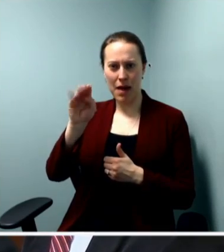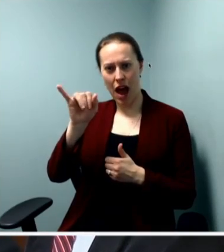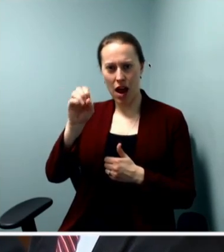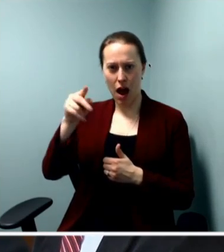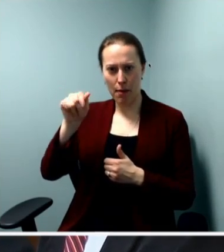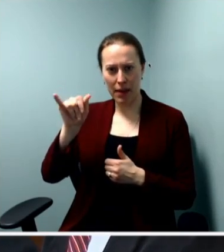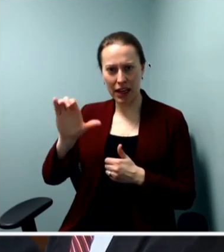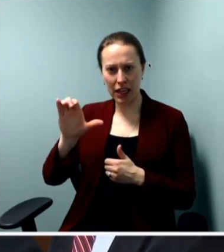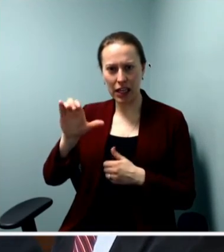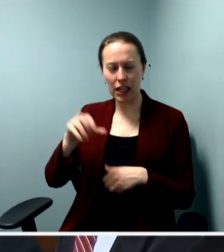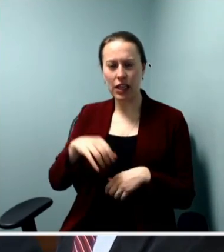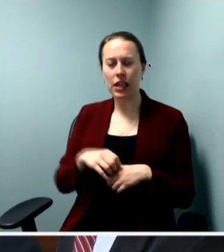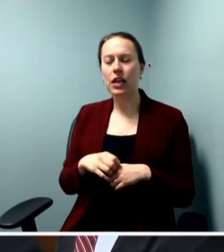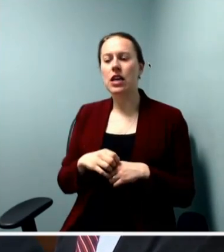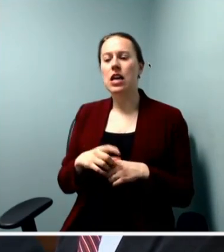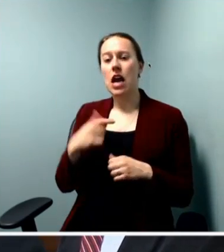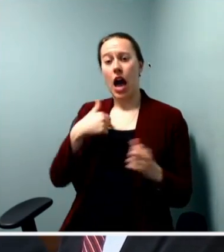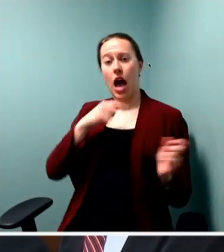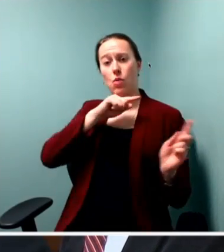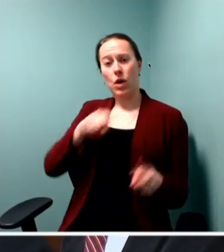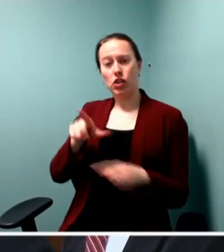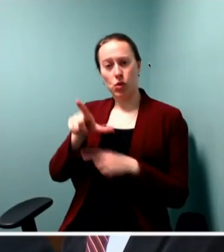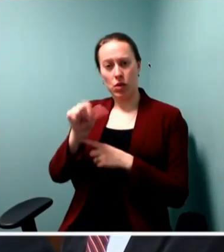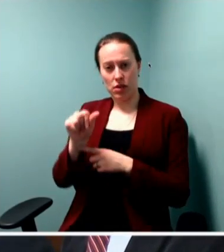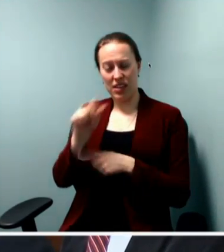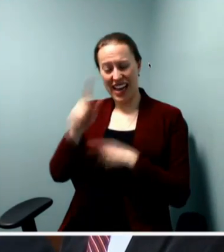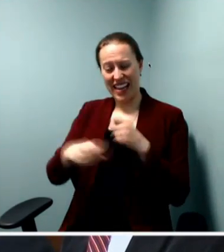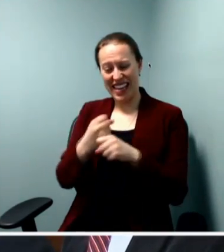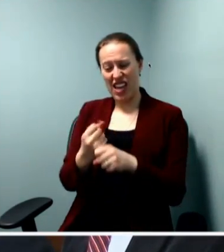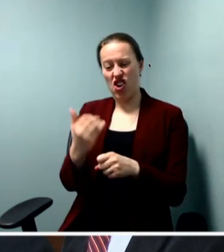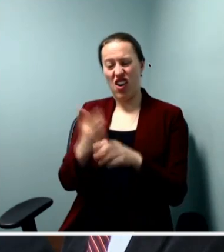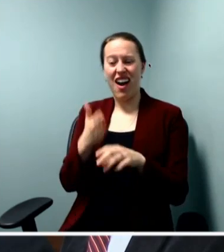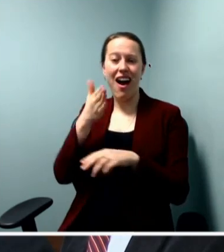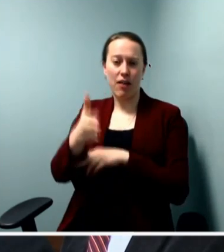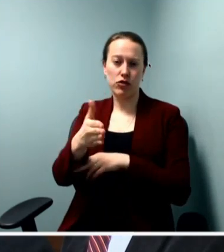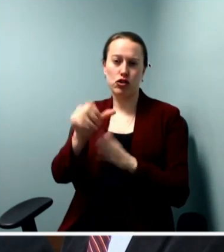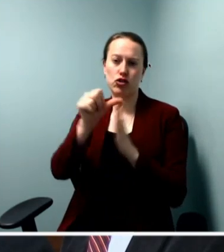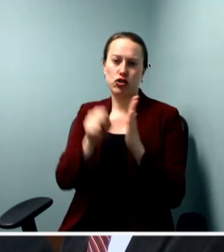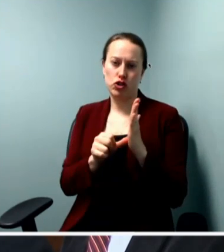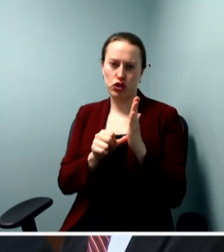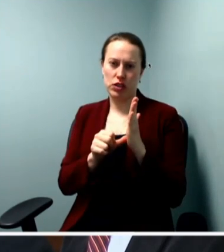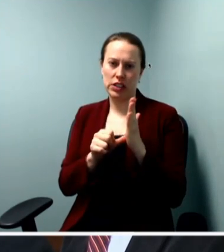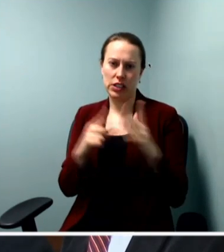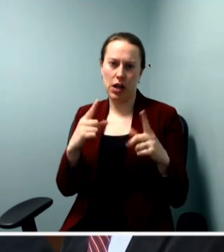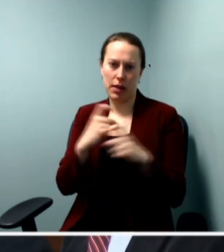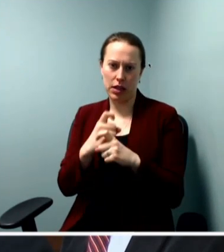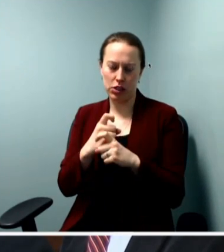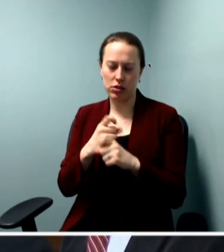about a year after I had the surgery complications. And I went to a convening for artists with disabilities.